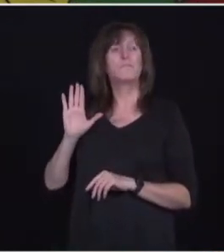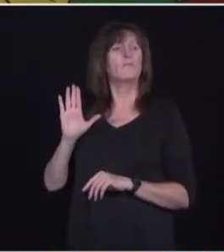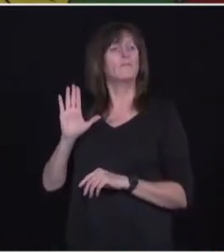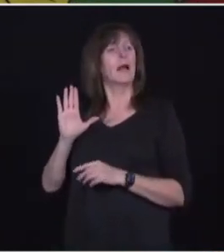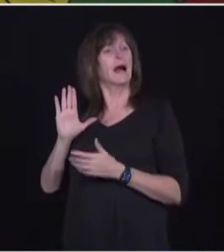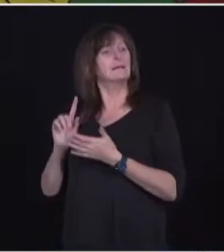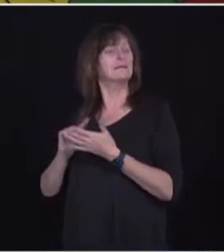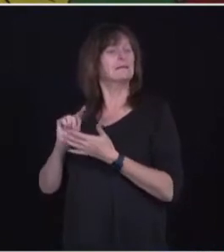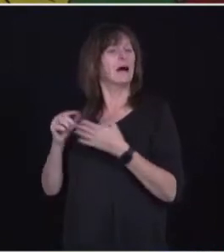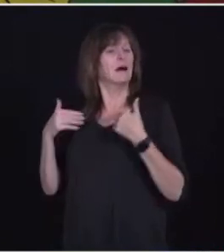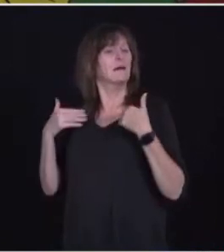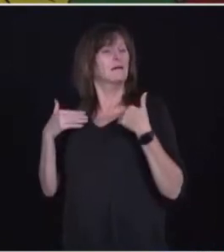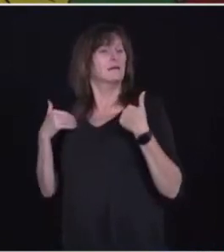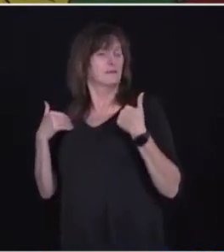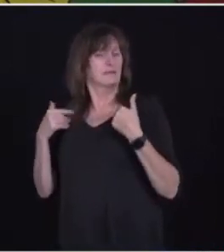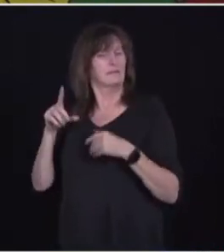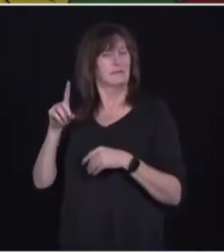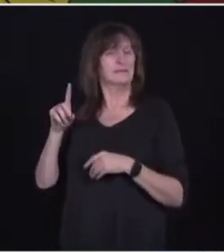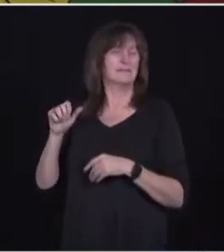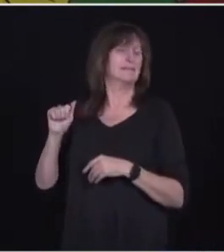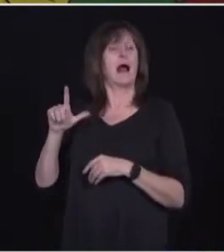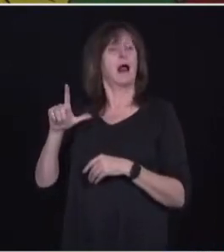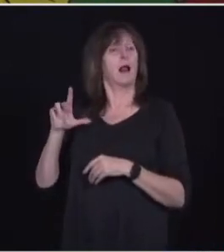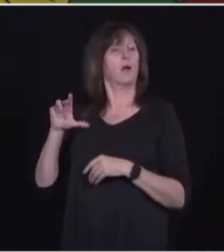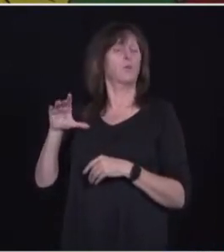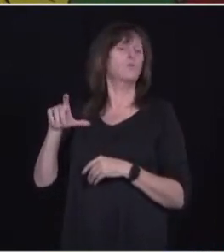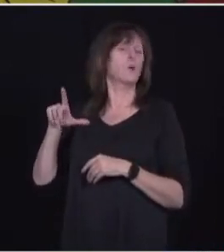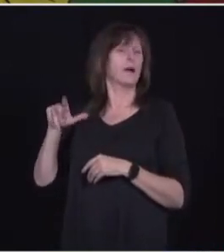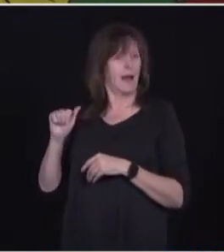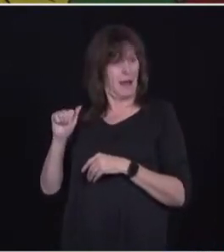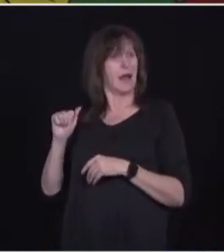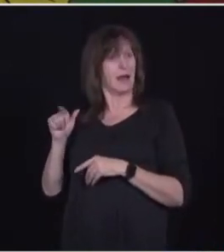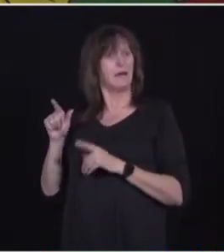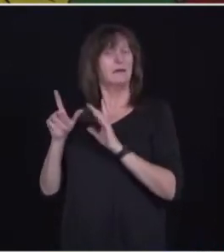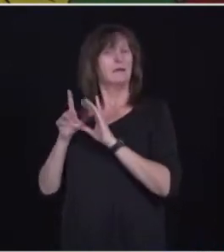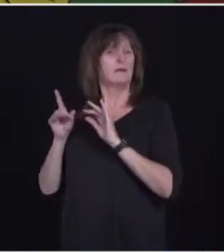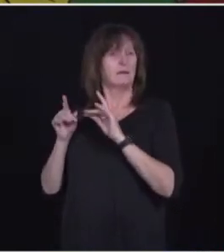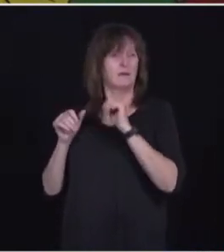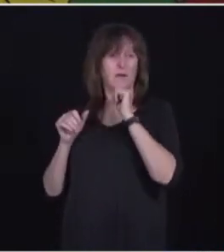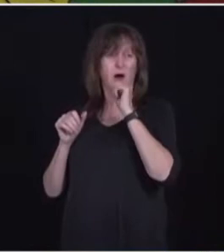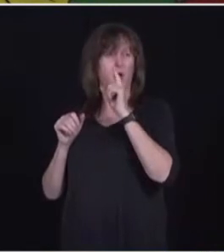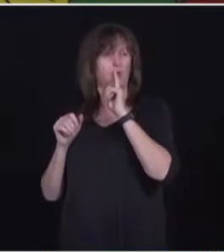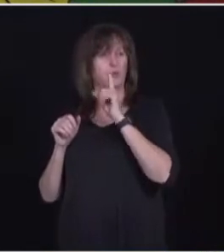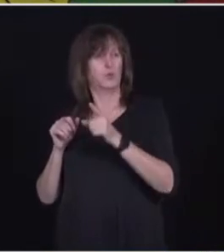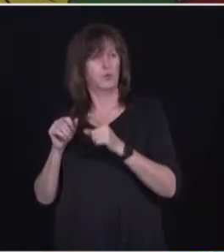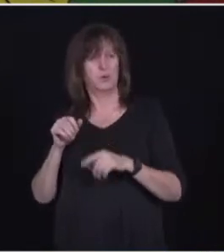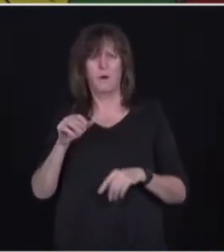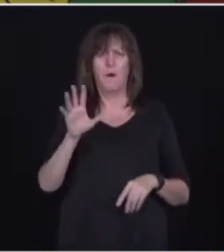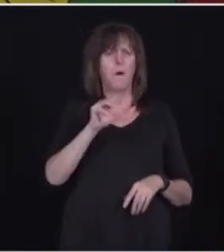under Stephen Del Duca, the minister at the time, now the leader, was misleading all of Ontario when he said no,